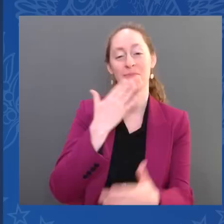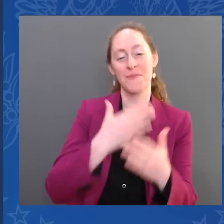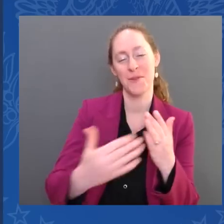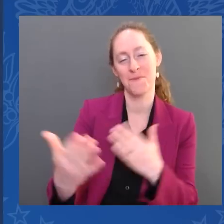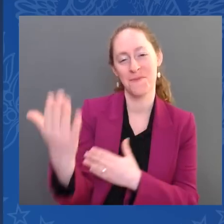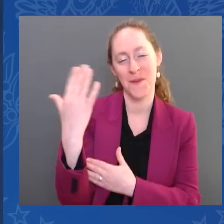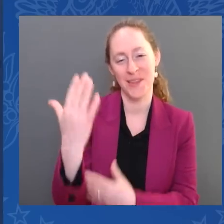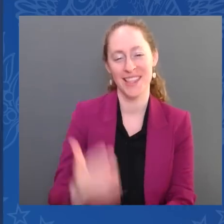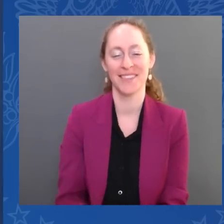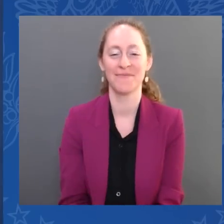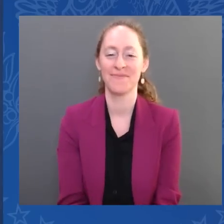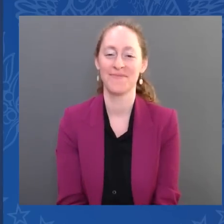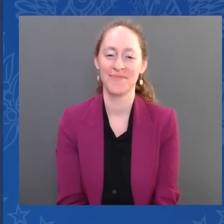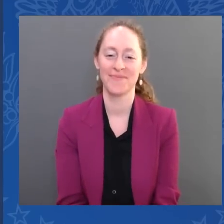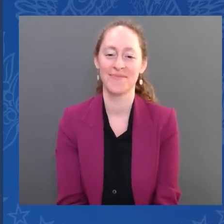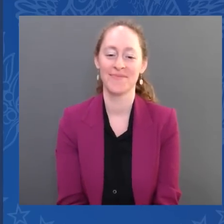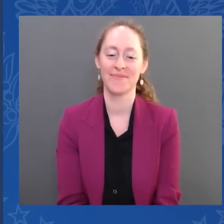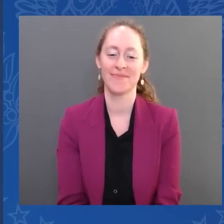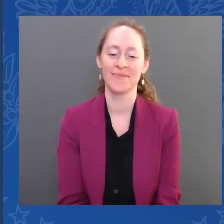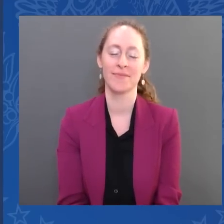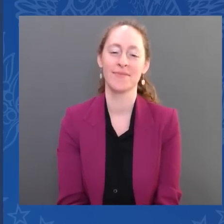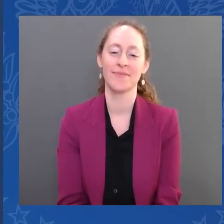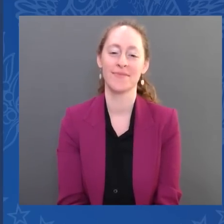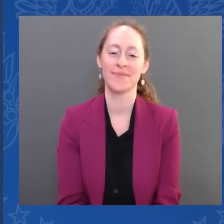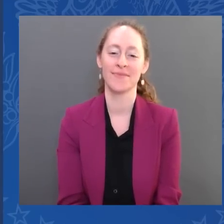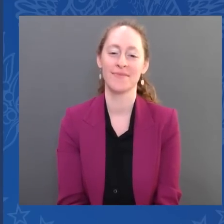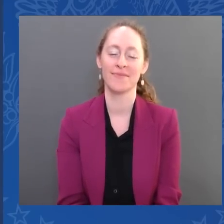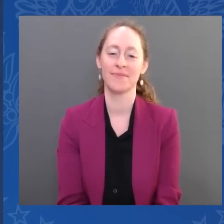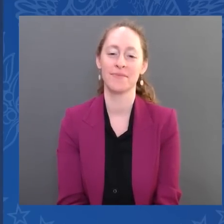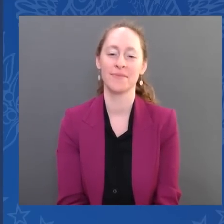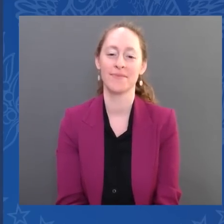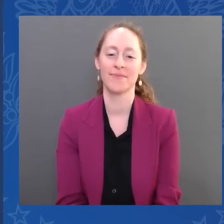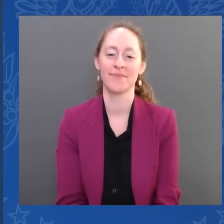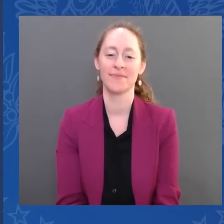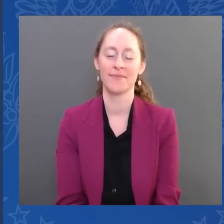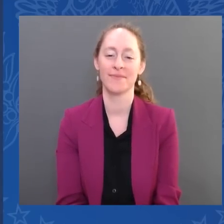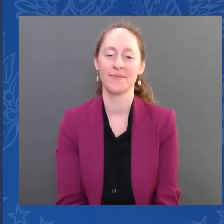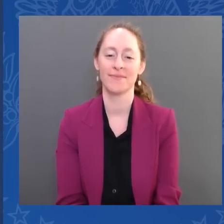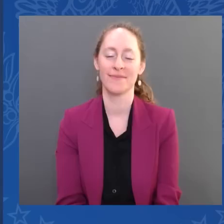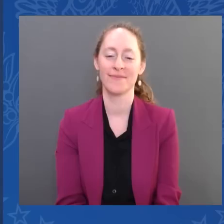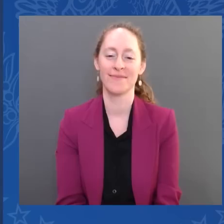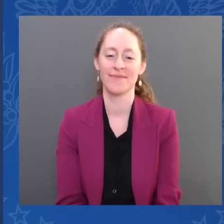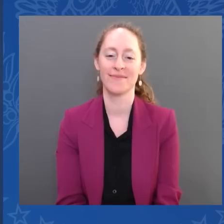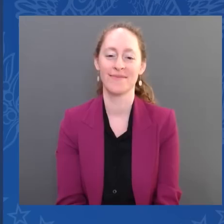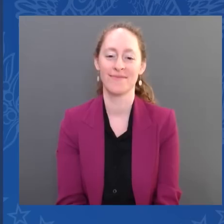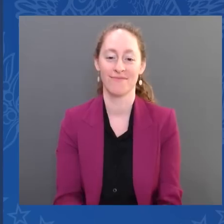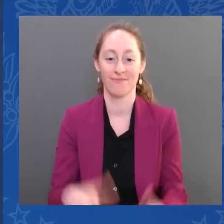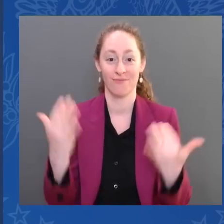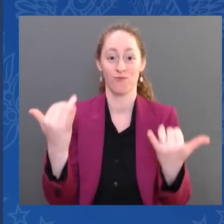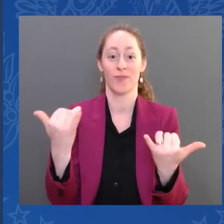With today's excellent jobs report and unemployment remaining at a near-historic low of 3.6 percent,